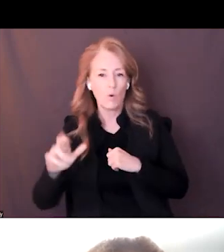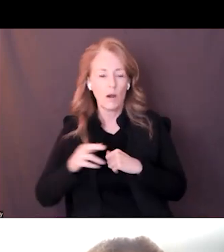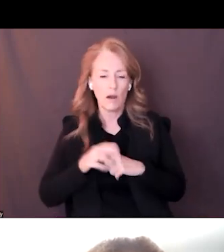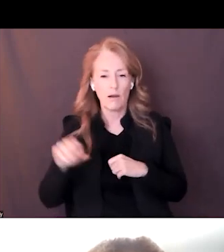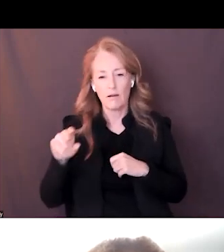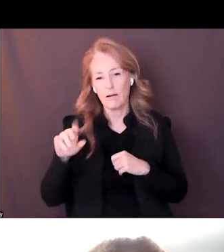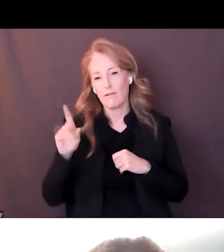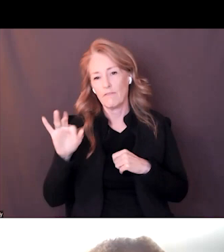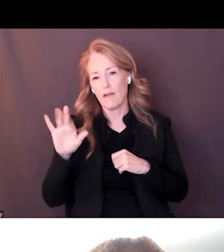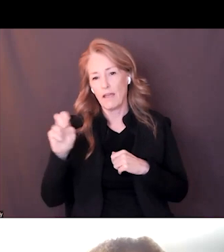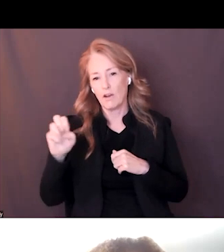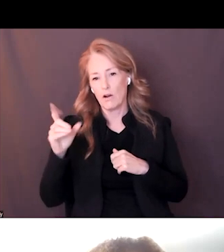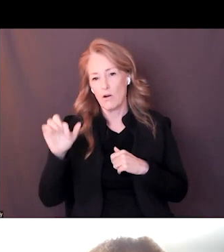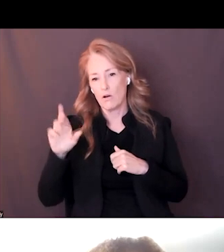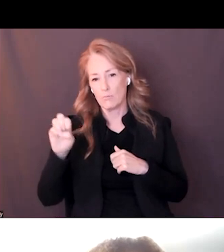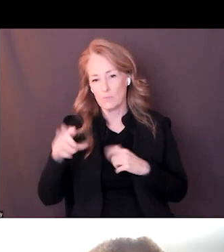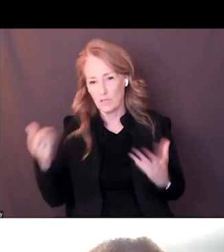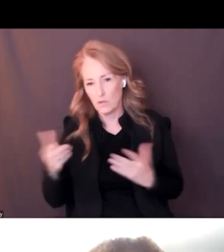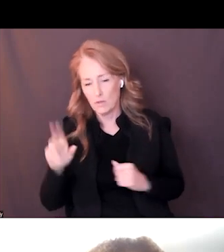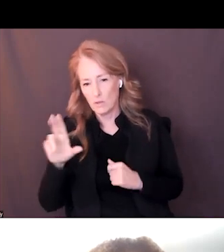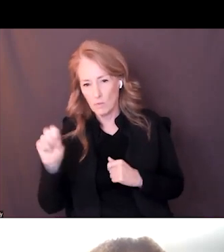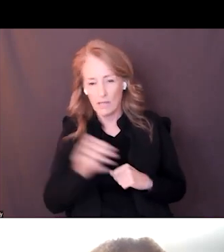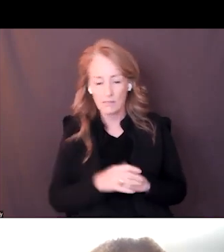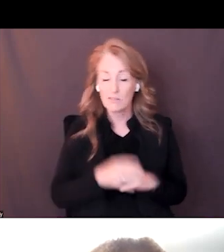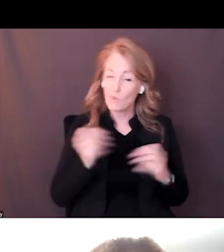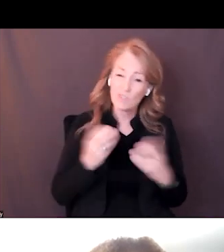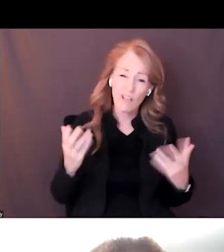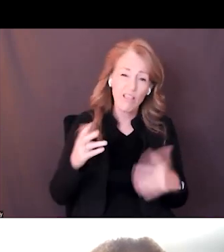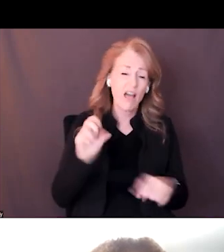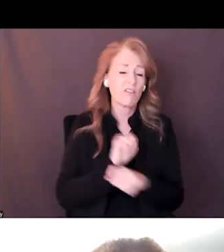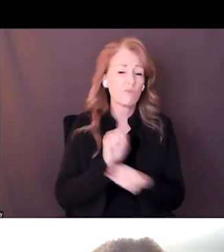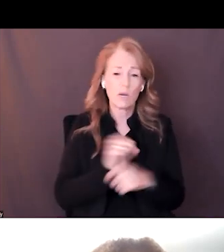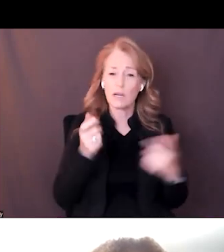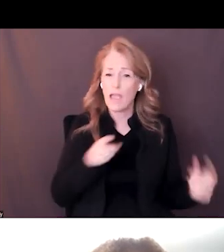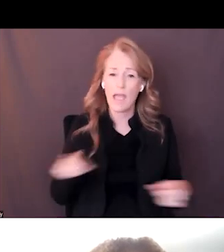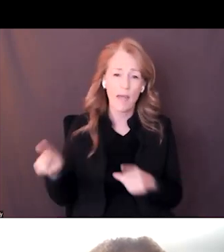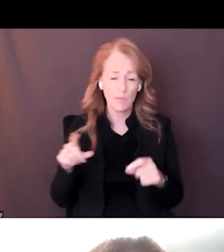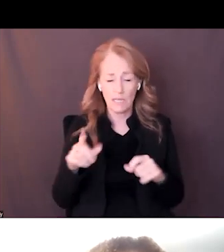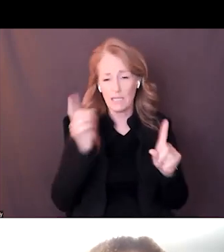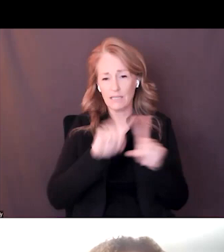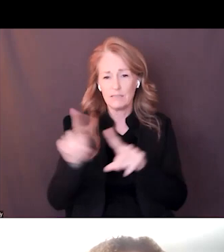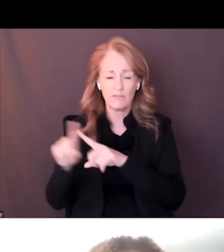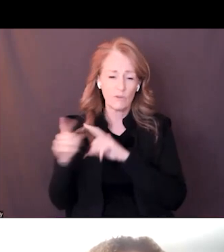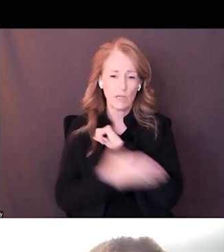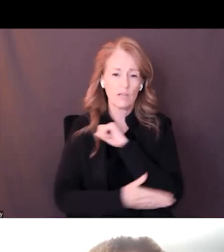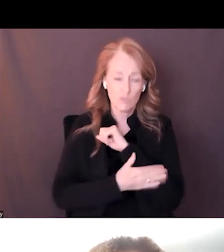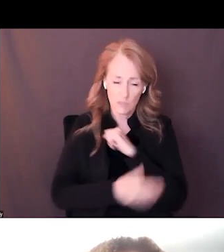WORK THAT HAS GONE ON IN IRELAND, SCOTLAND AND AUSTRALIA IN